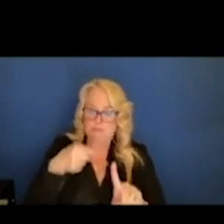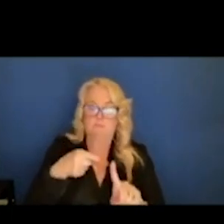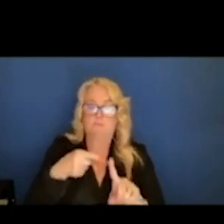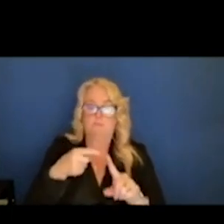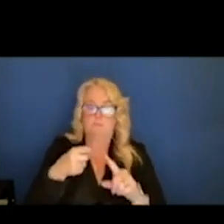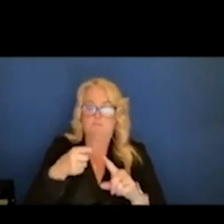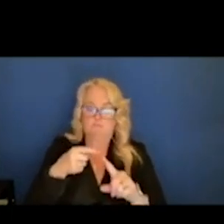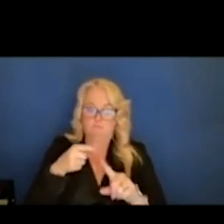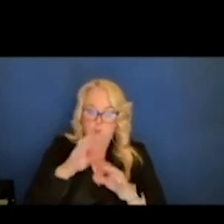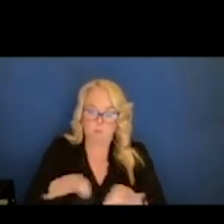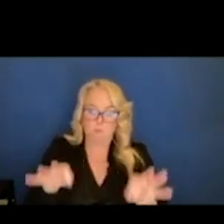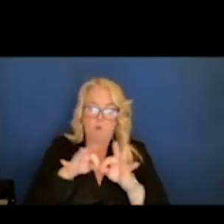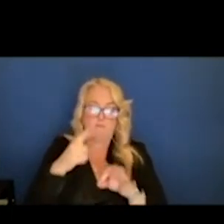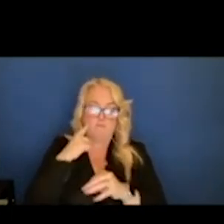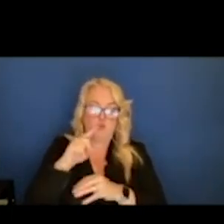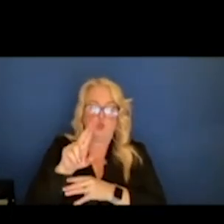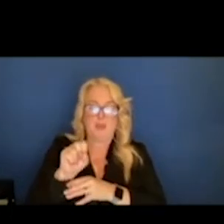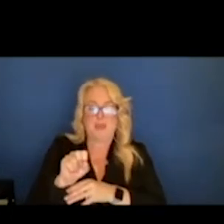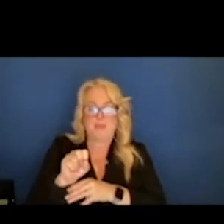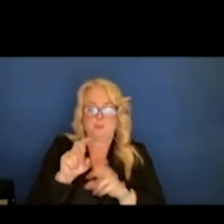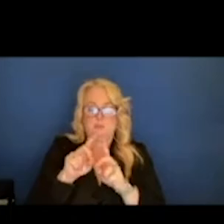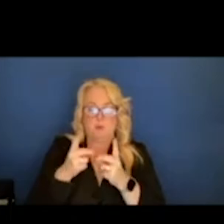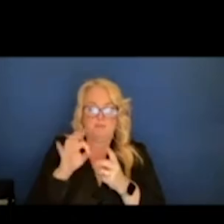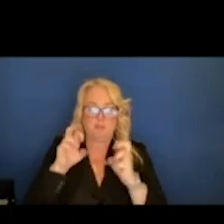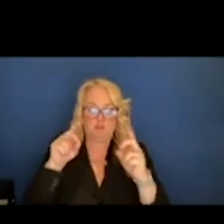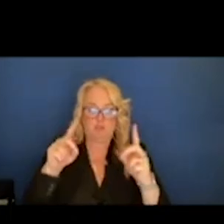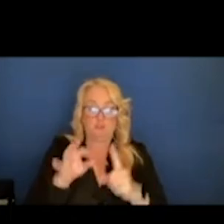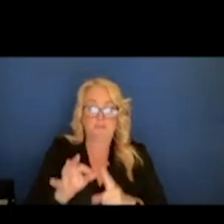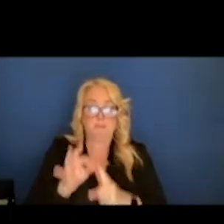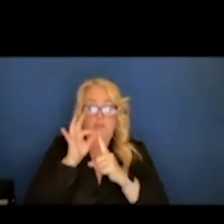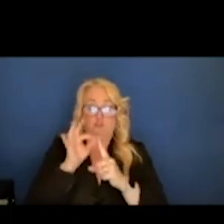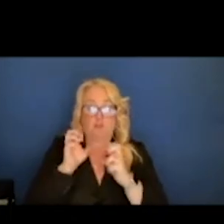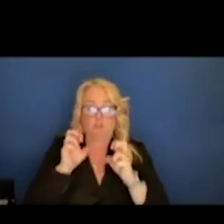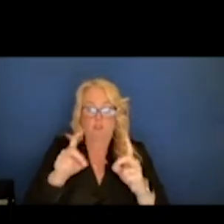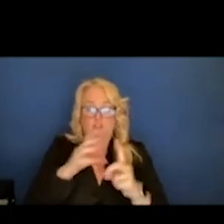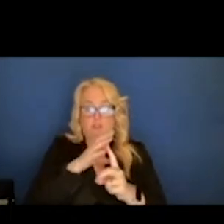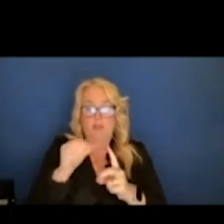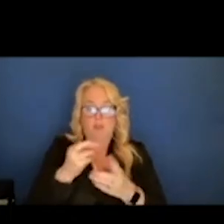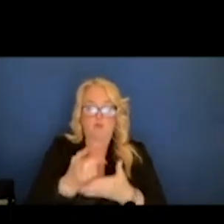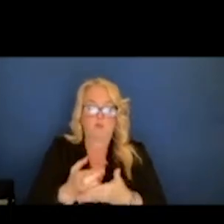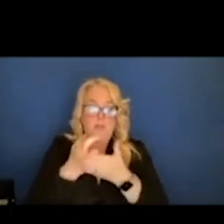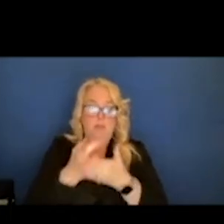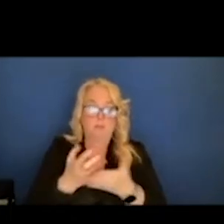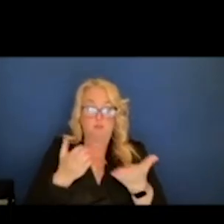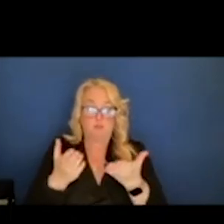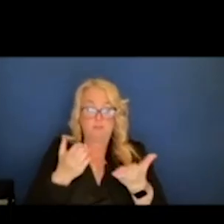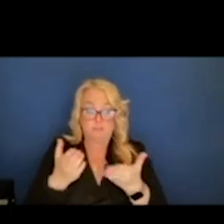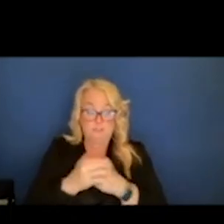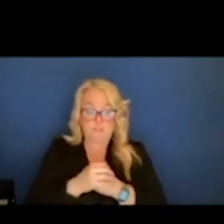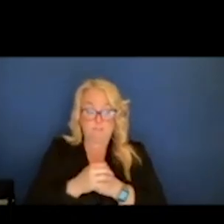Education’s Office of Special Education and Rehabilitative Services. Its mission